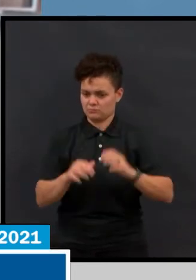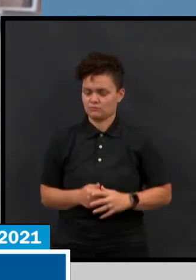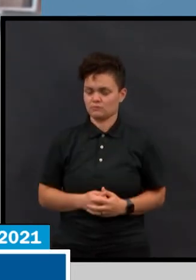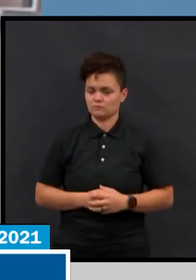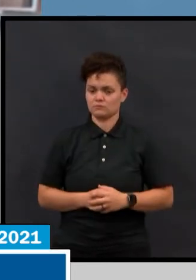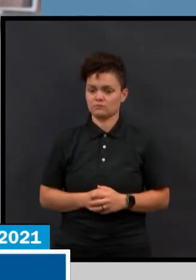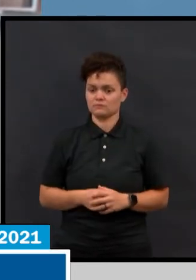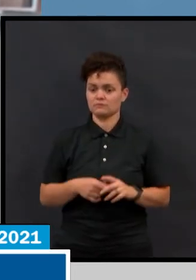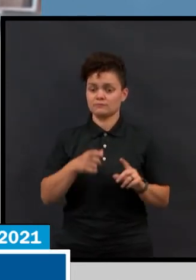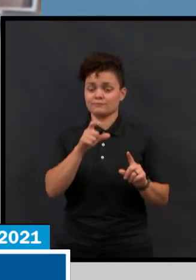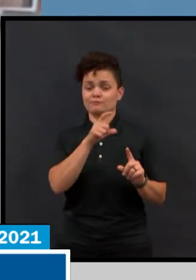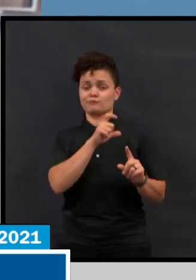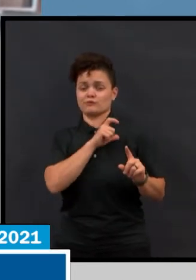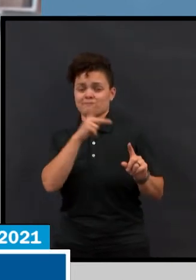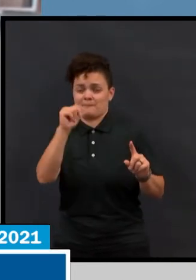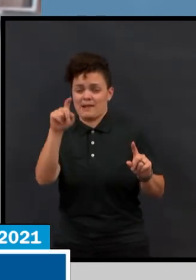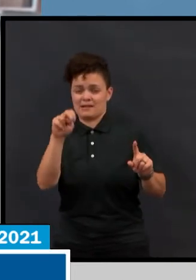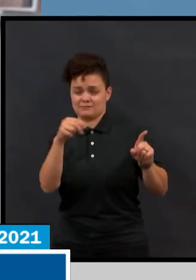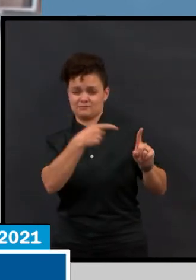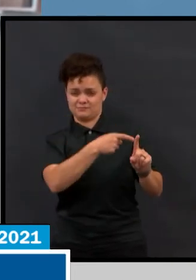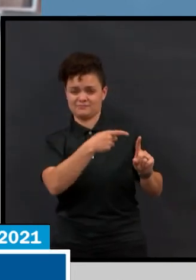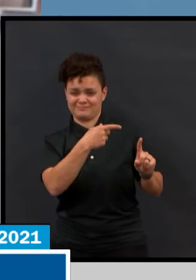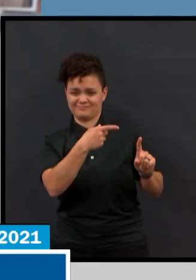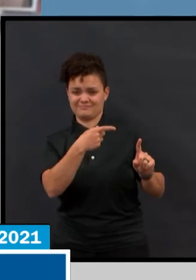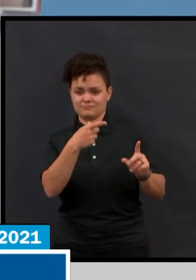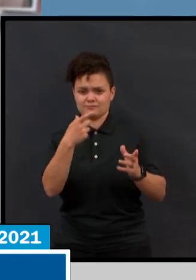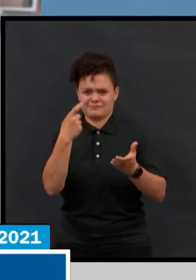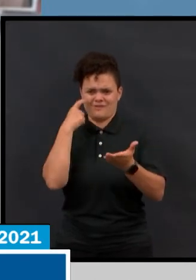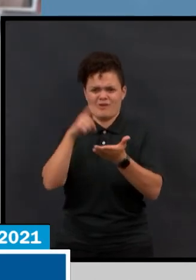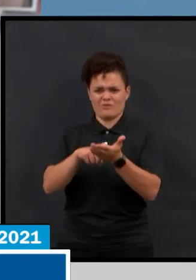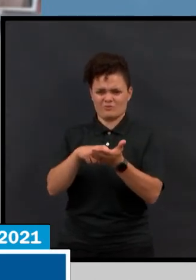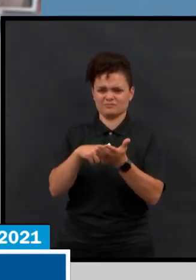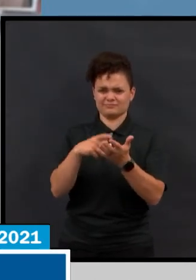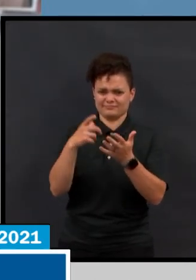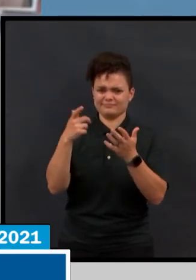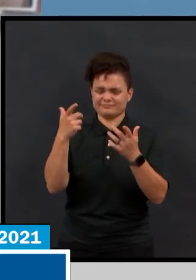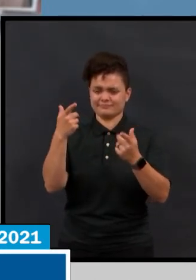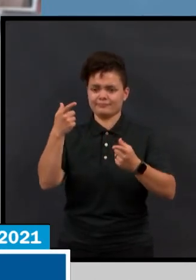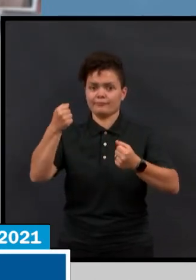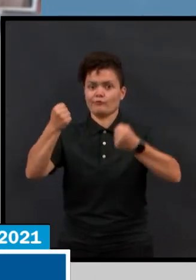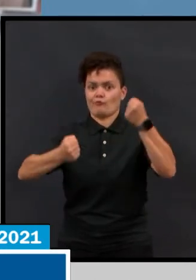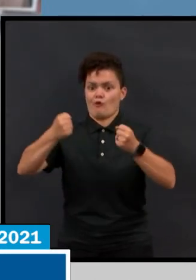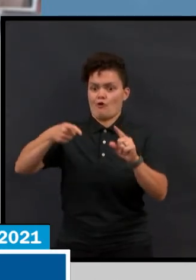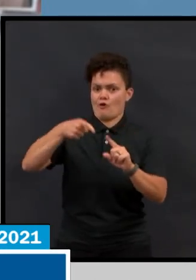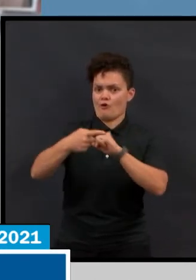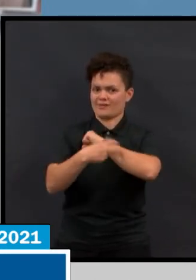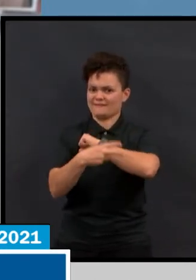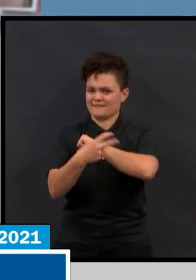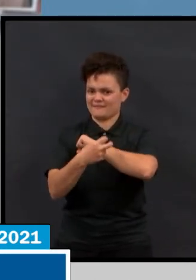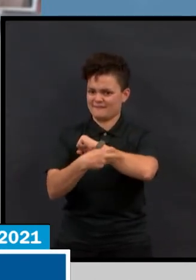auto crimes and what we see is a lot of auto theft we're working with our metro auto theft task